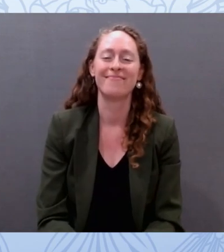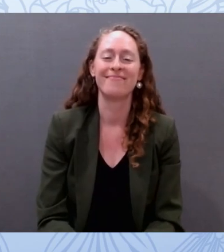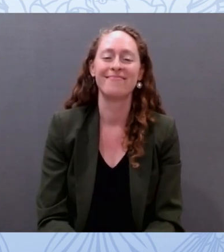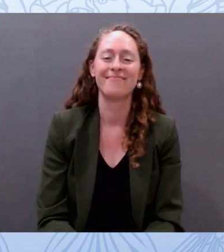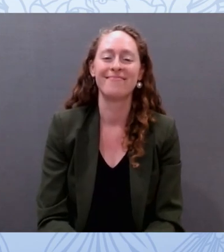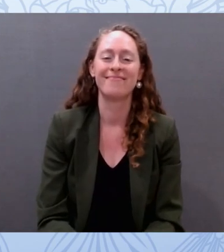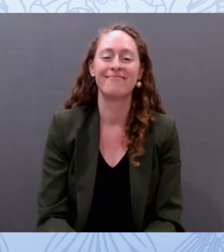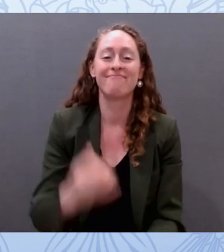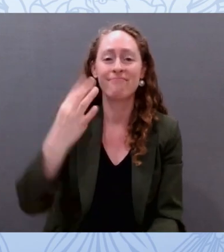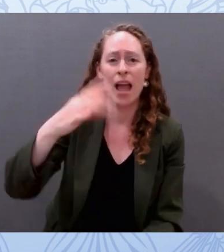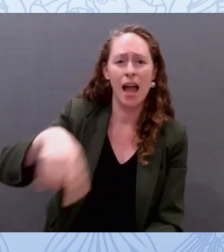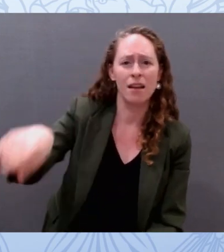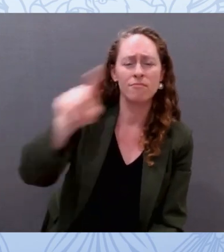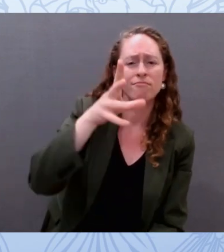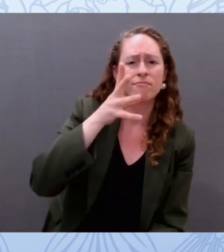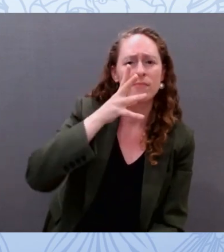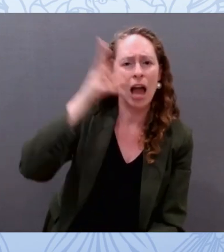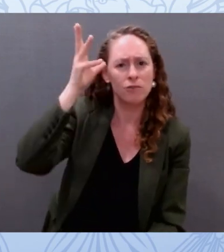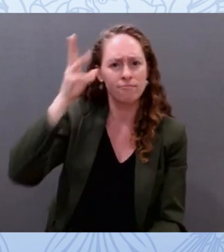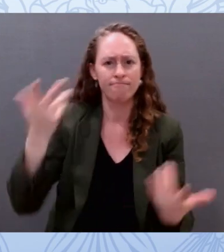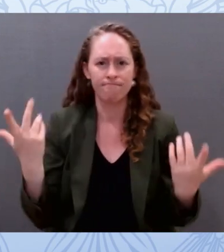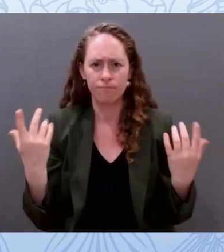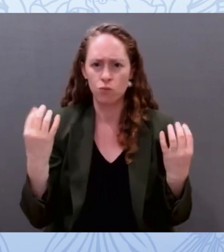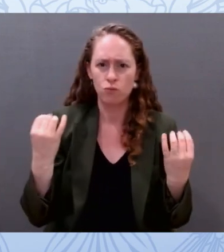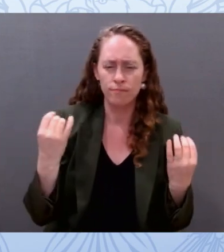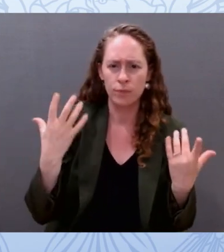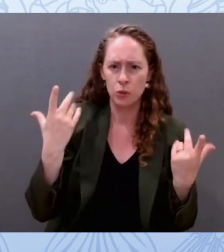God bless you.